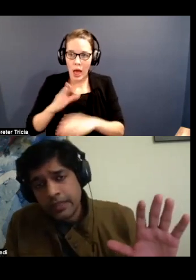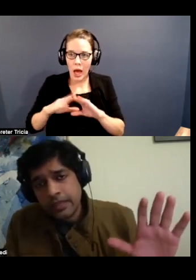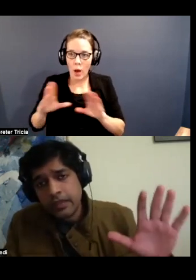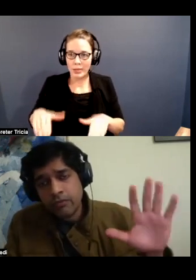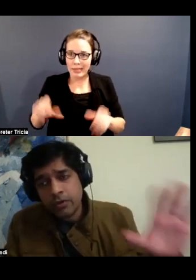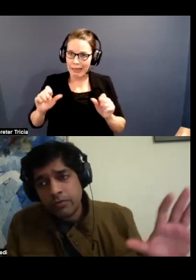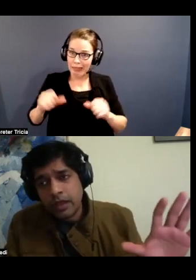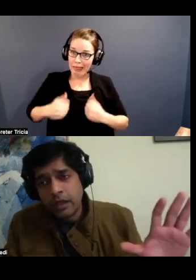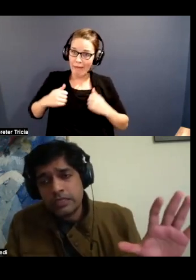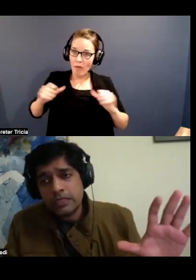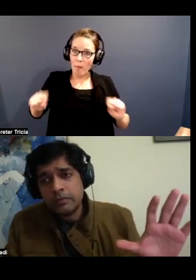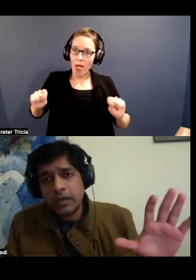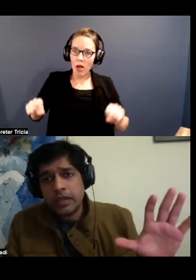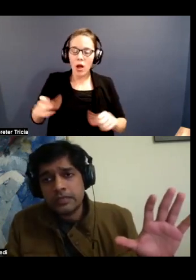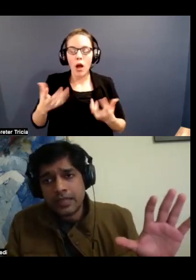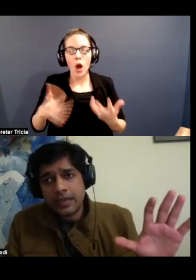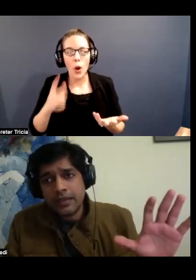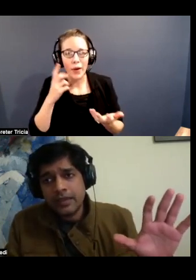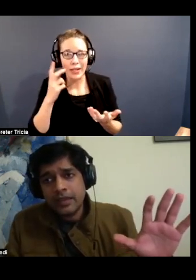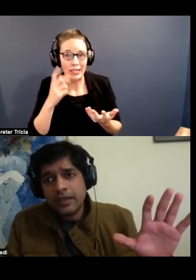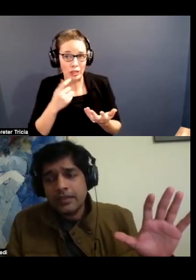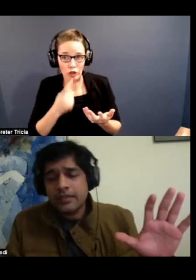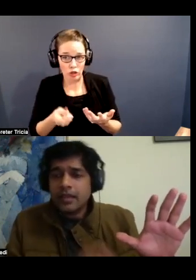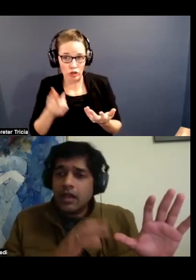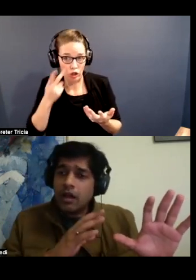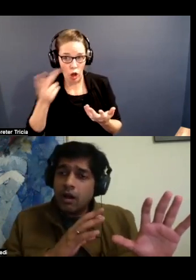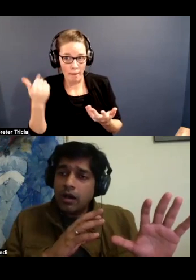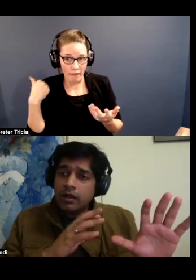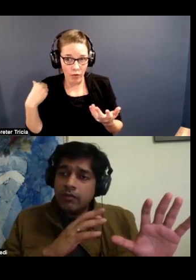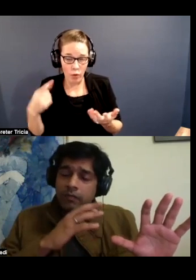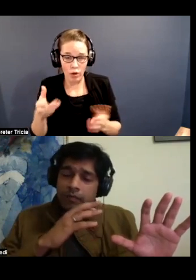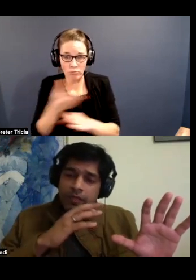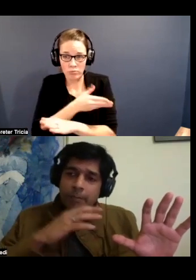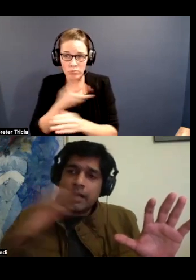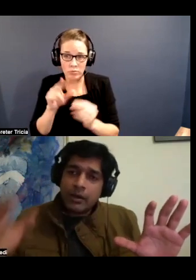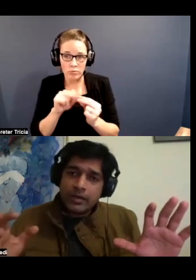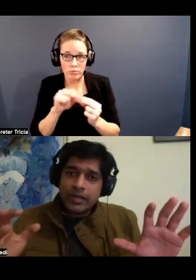the affordable housing slide is compounded.